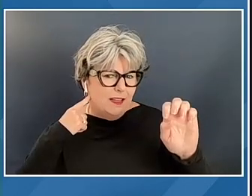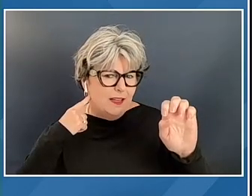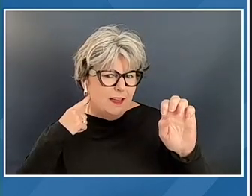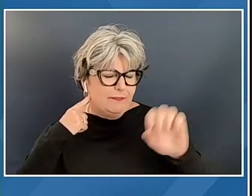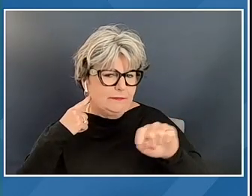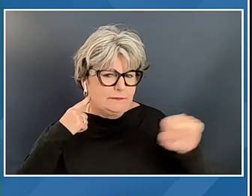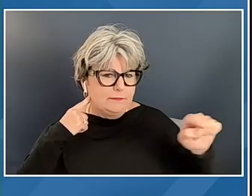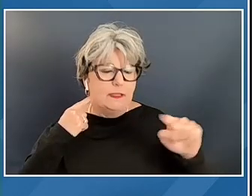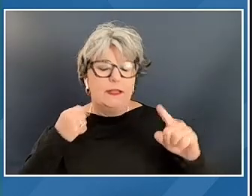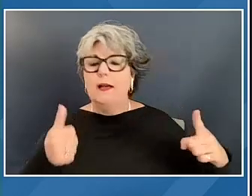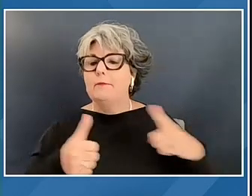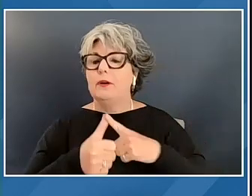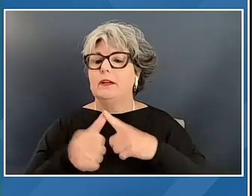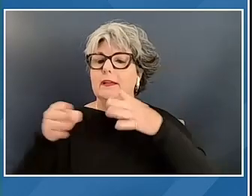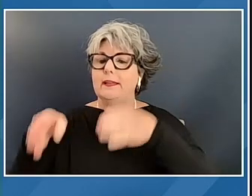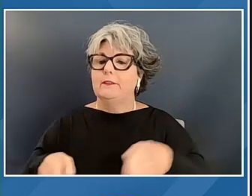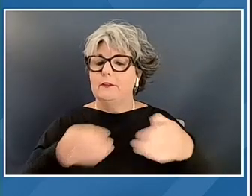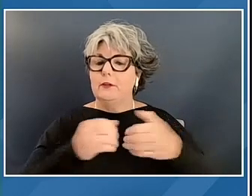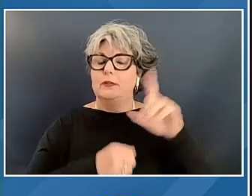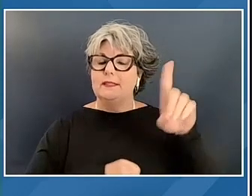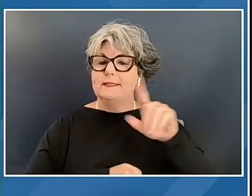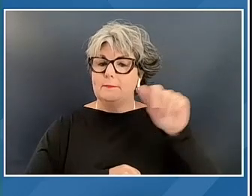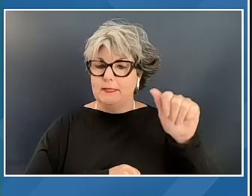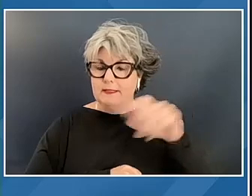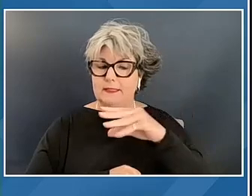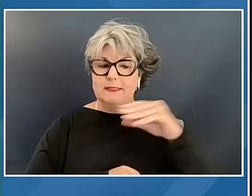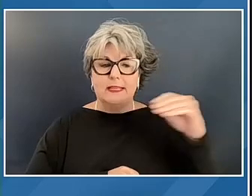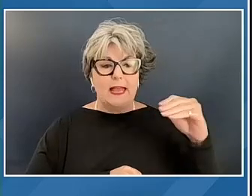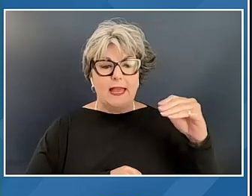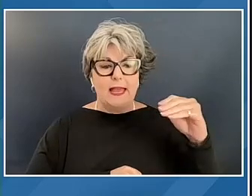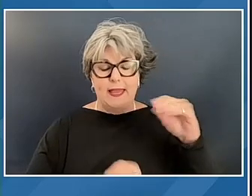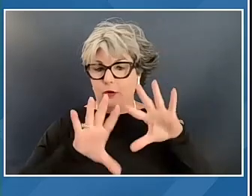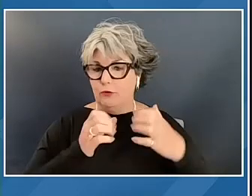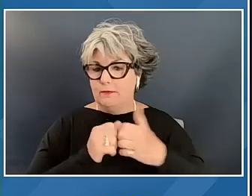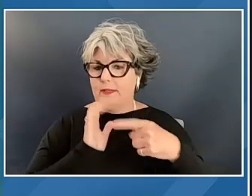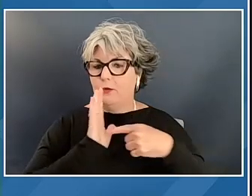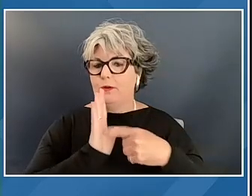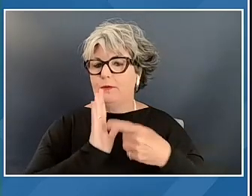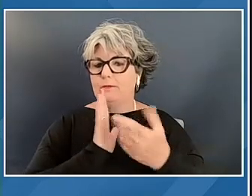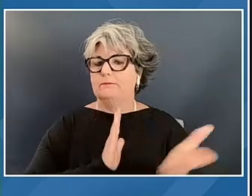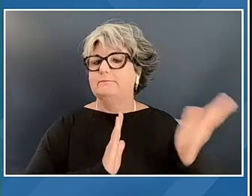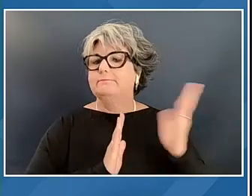individuals with disabilities and in groups that represent them. May I see your thumbs?